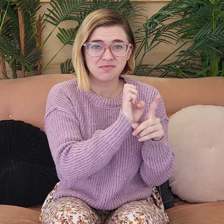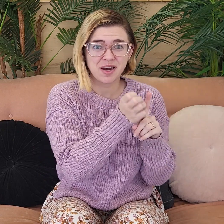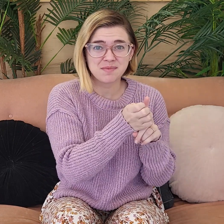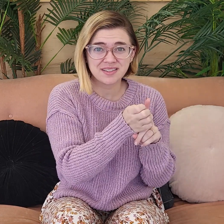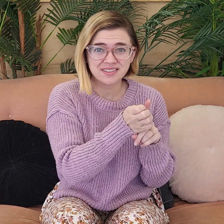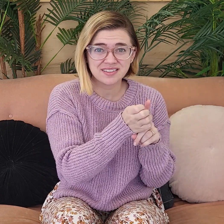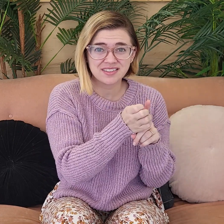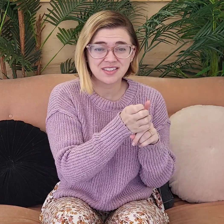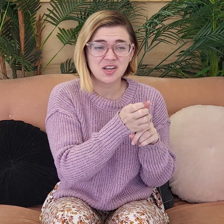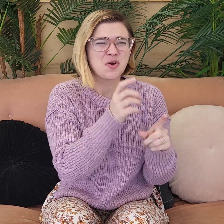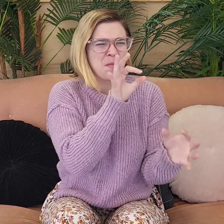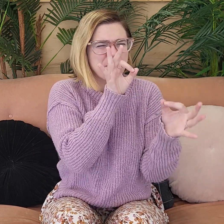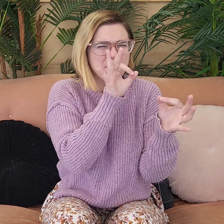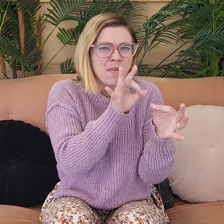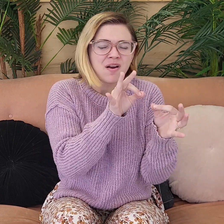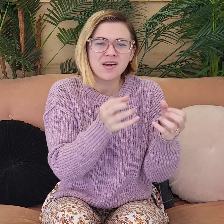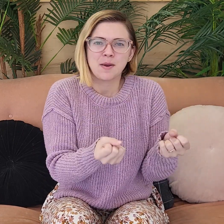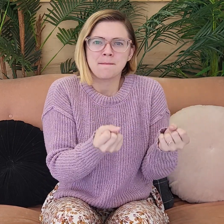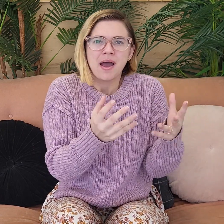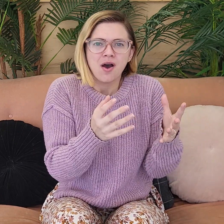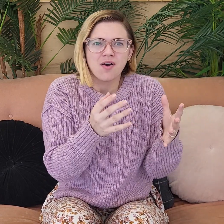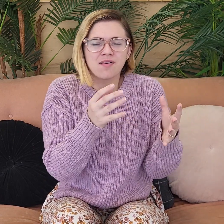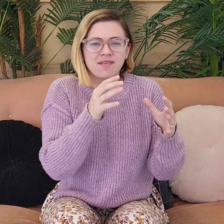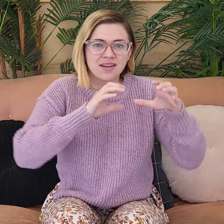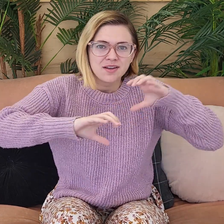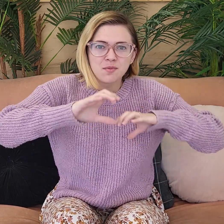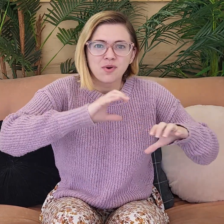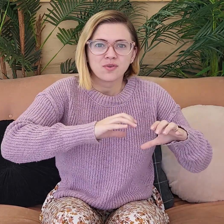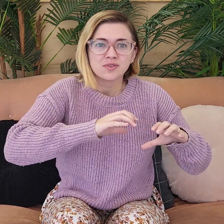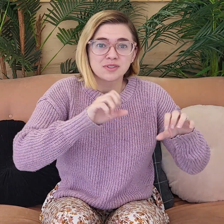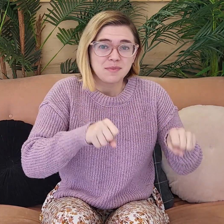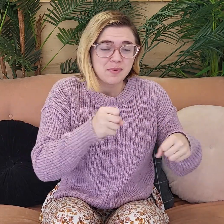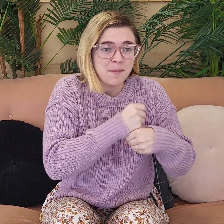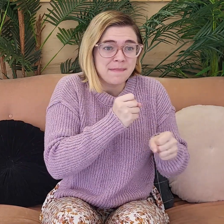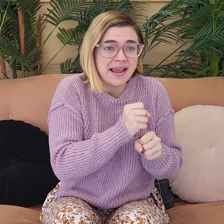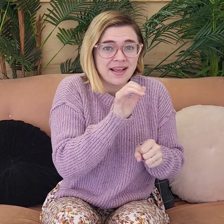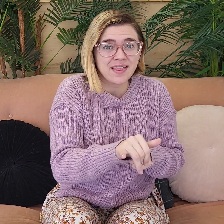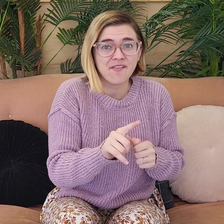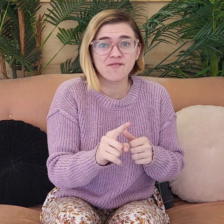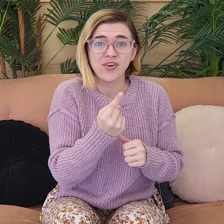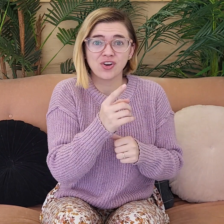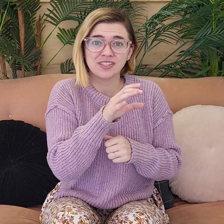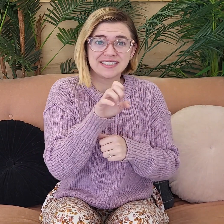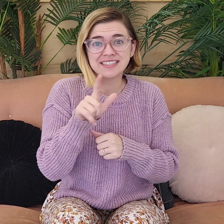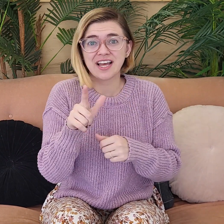Even in their perfect testing environments, the perfect amount of chemicals to be able to make that